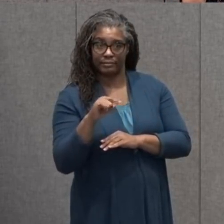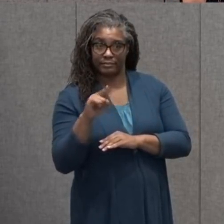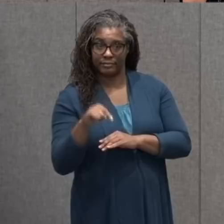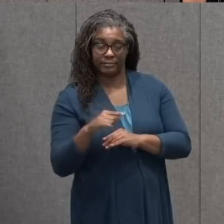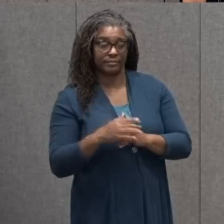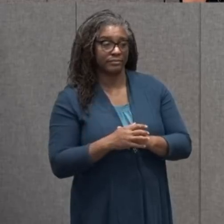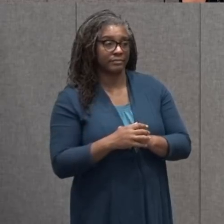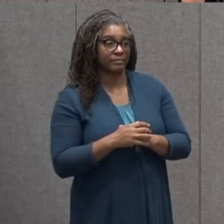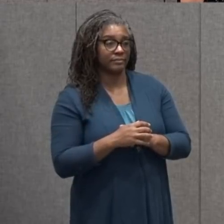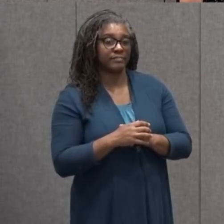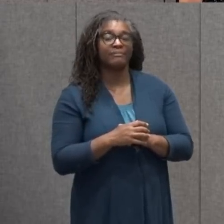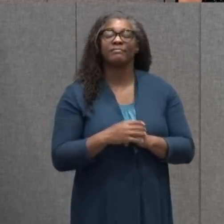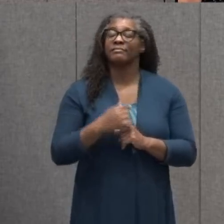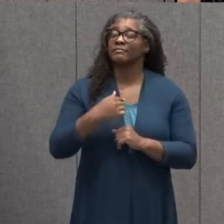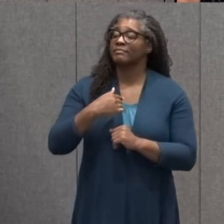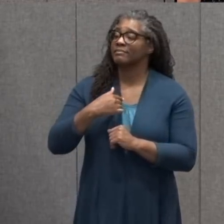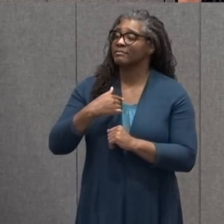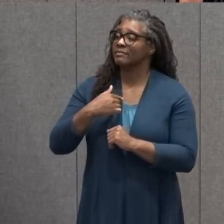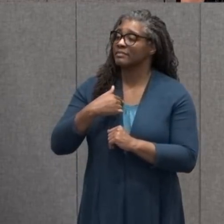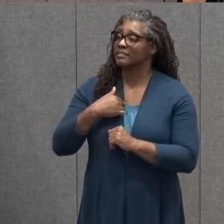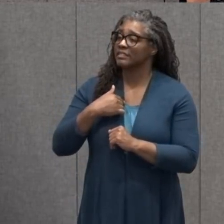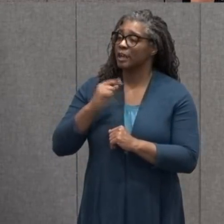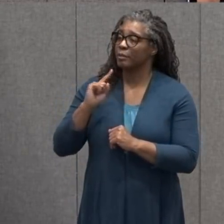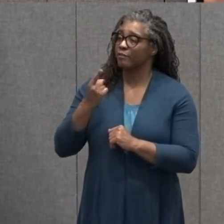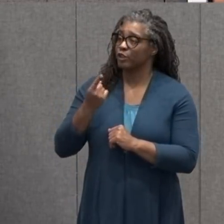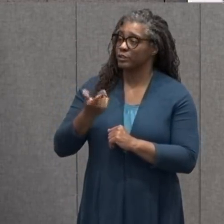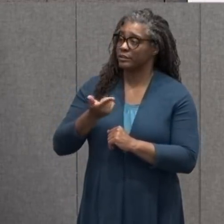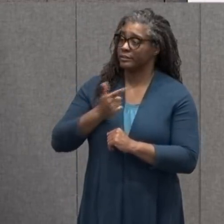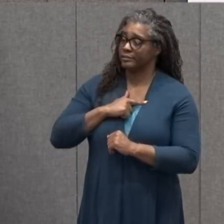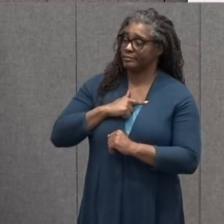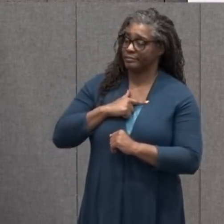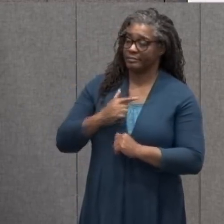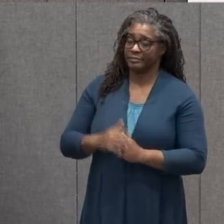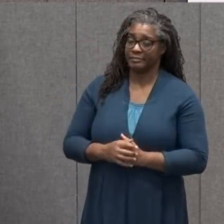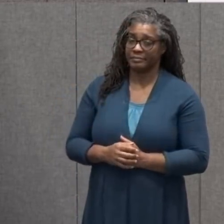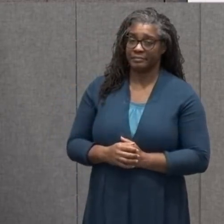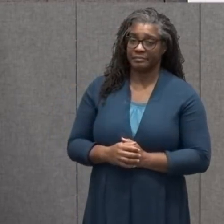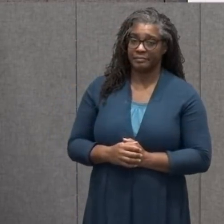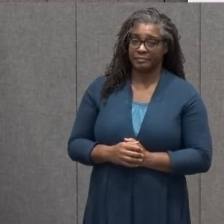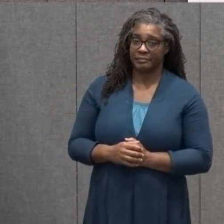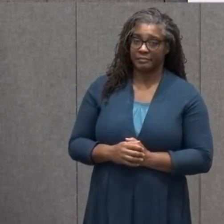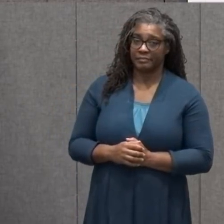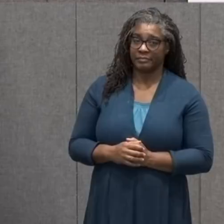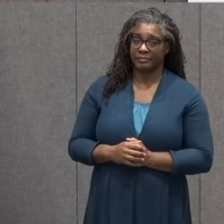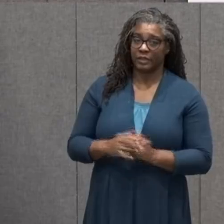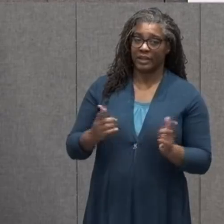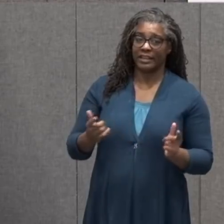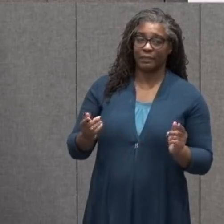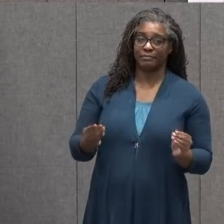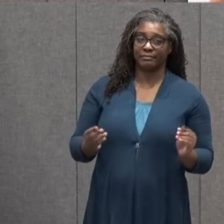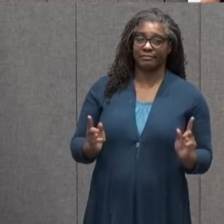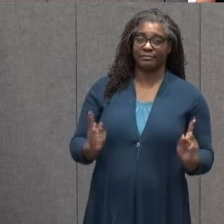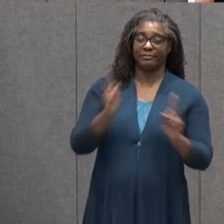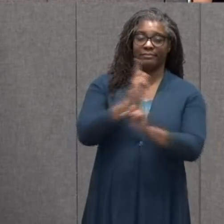So first I'm going to draw a card, but I'm not gonna let - I'm gonna switch sides. Okay, 'cause she's gonna draw first.